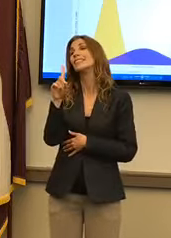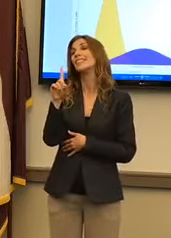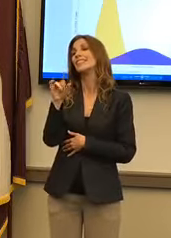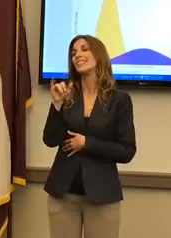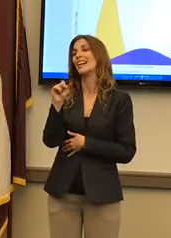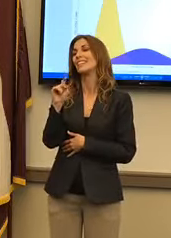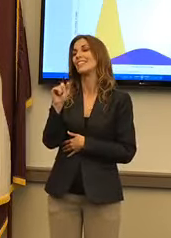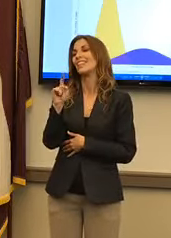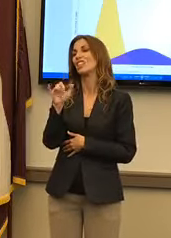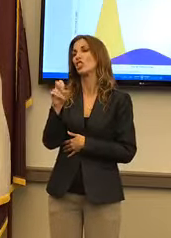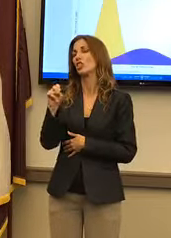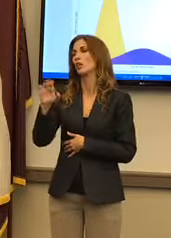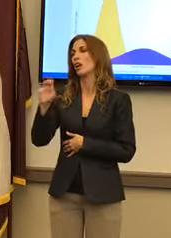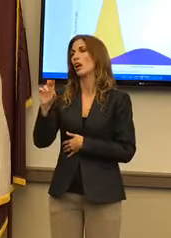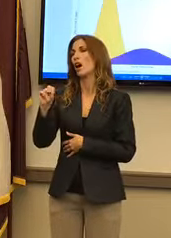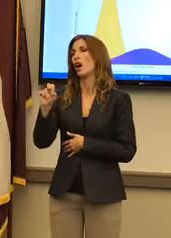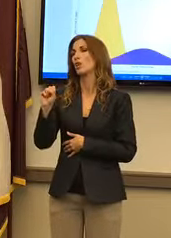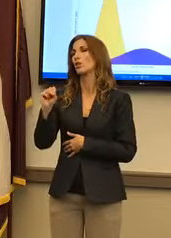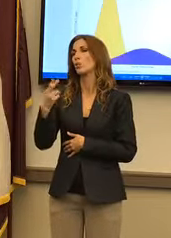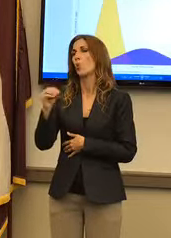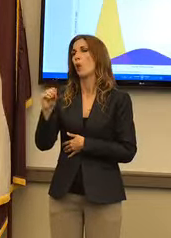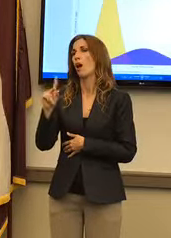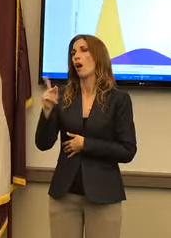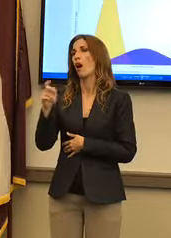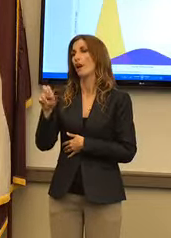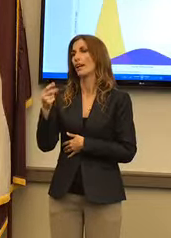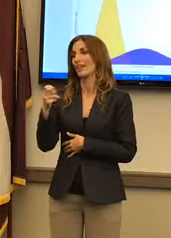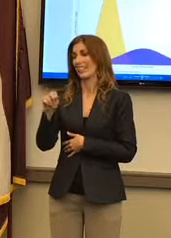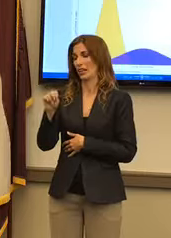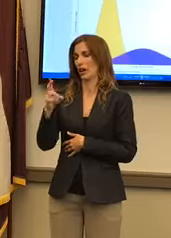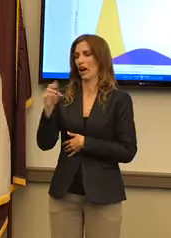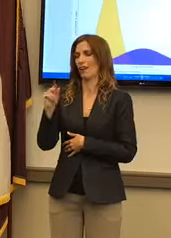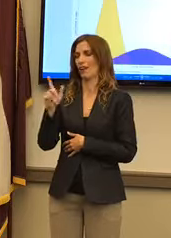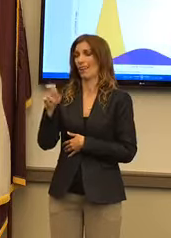virtual race series to benefit the fund participants have the opportunity to run